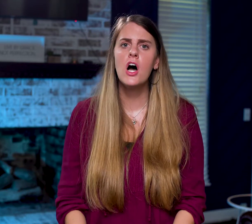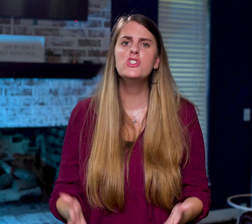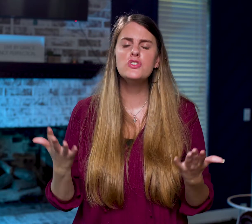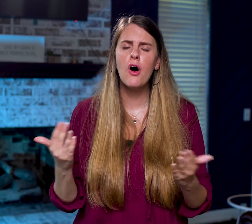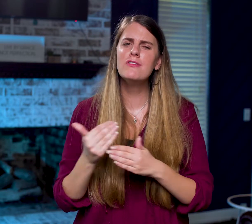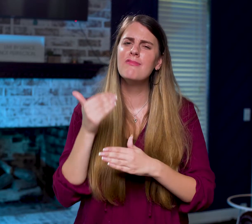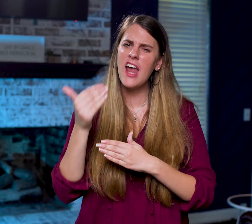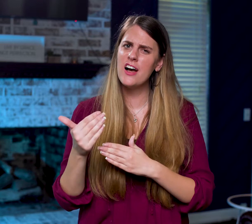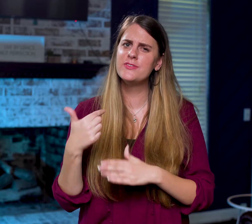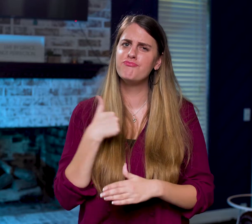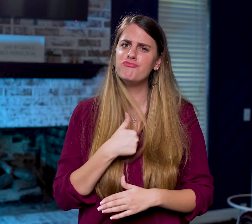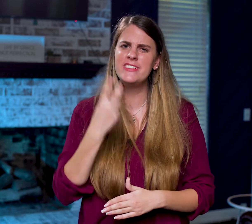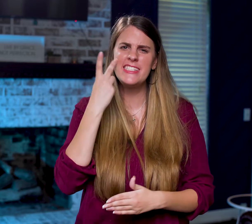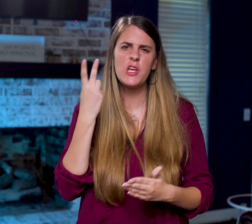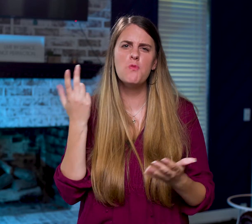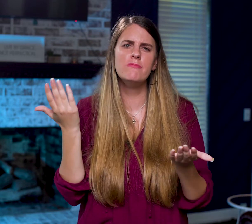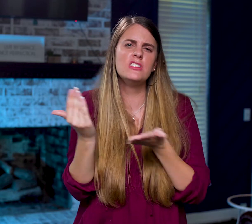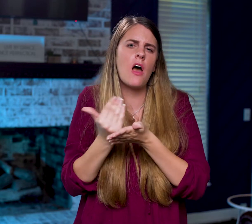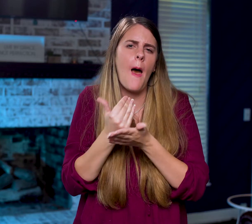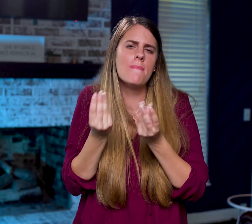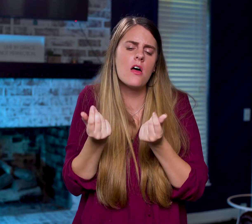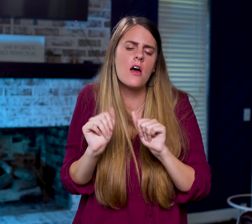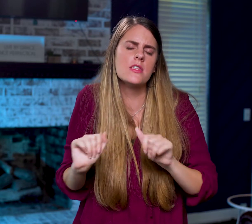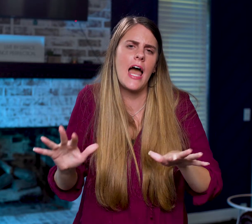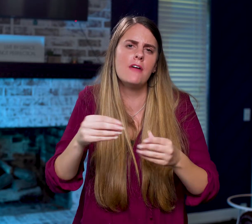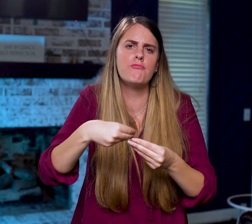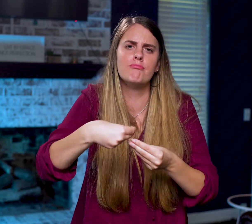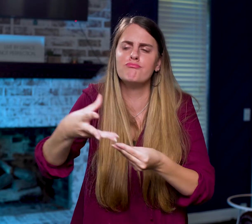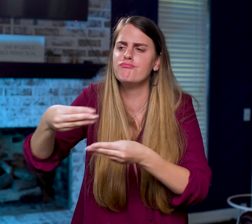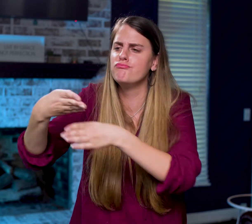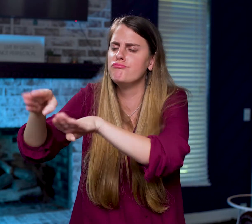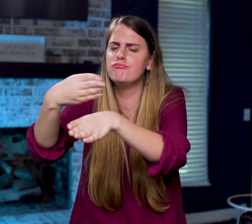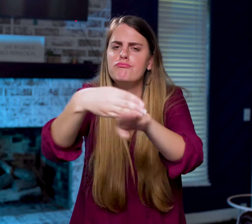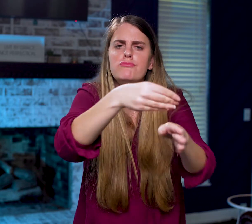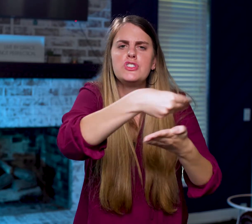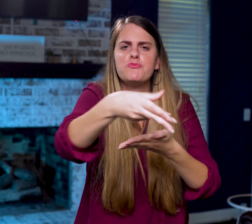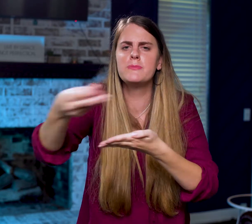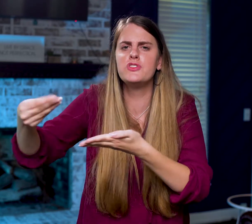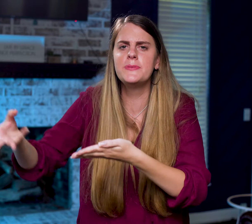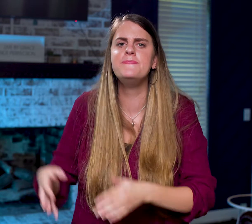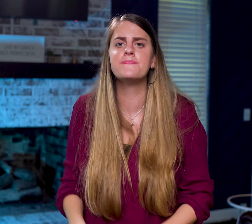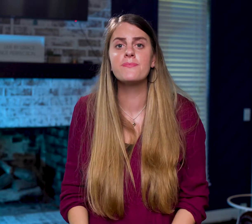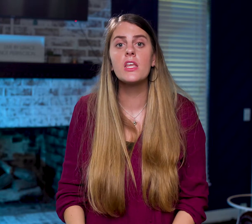Next we see some land distribution.